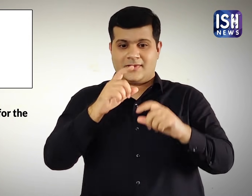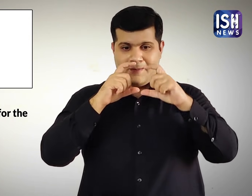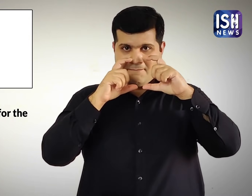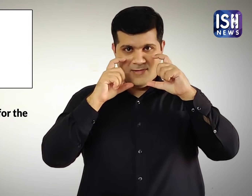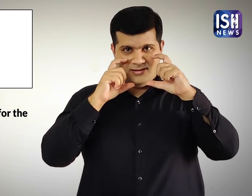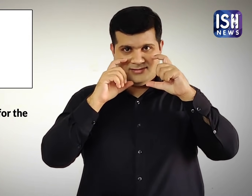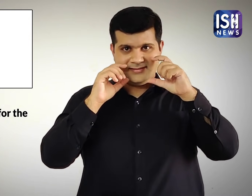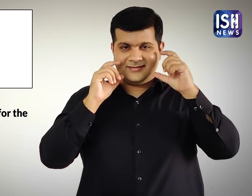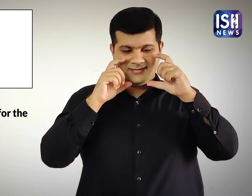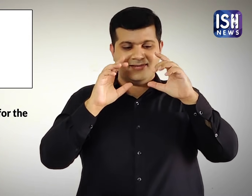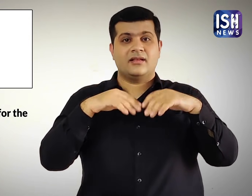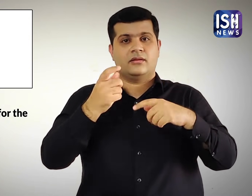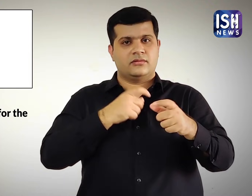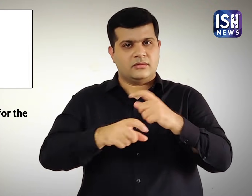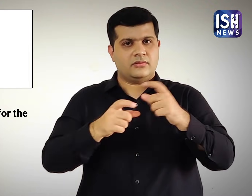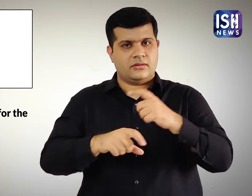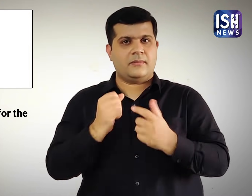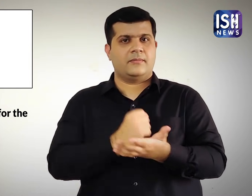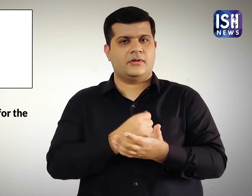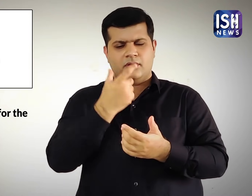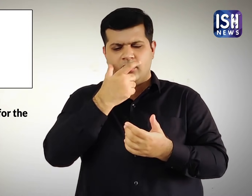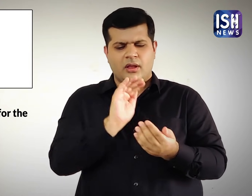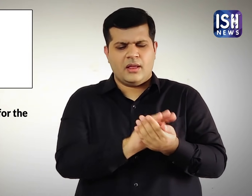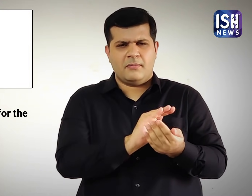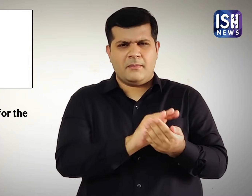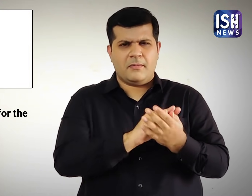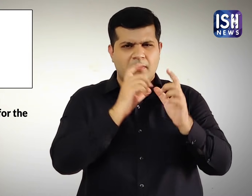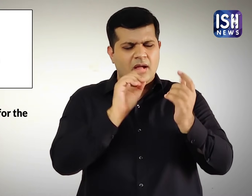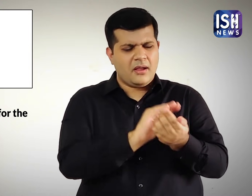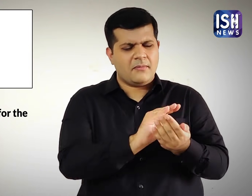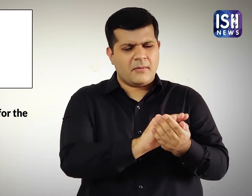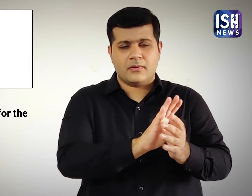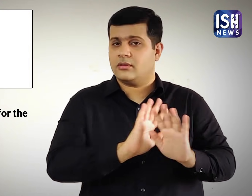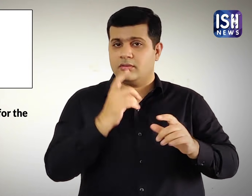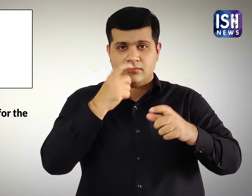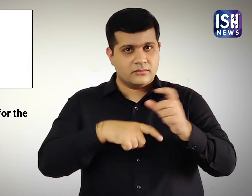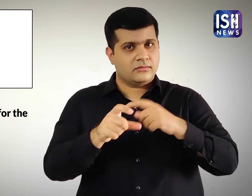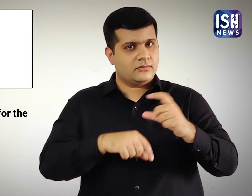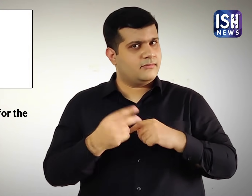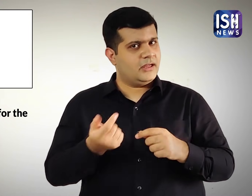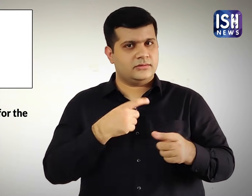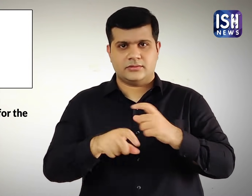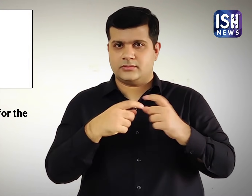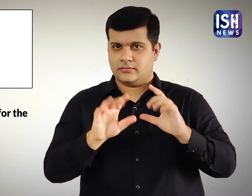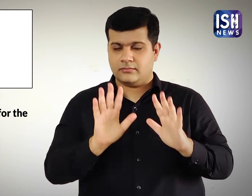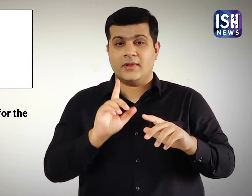Do not reuse masks and keep changing daily.